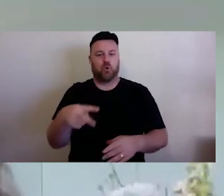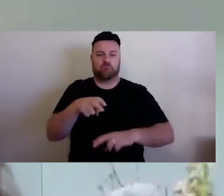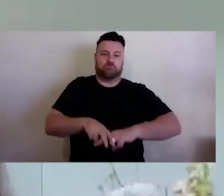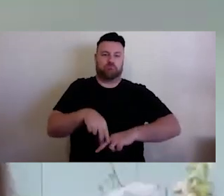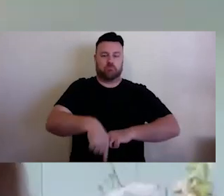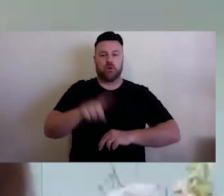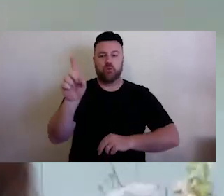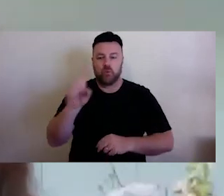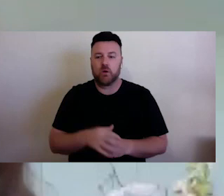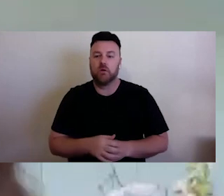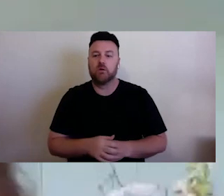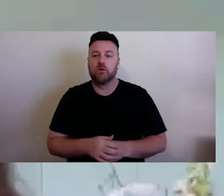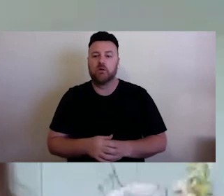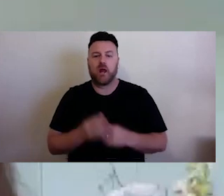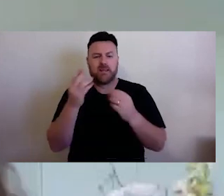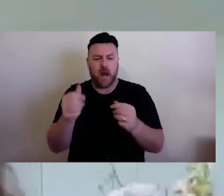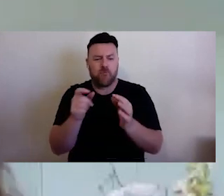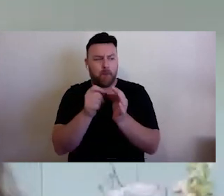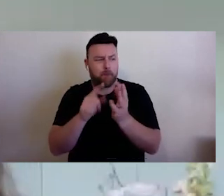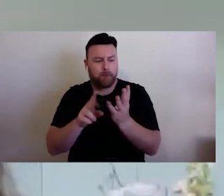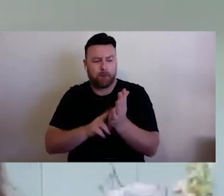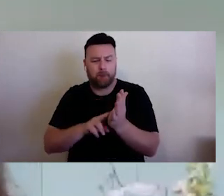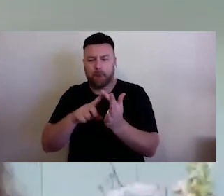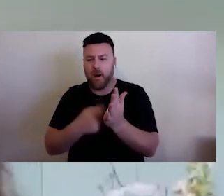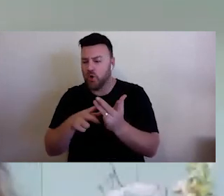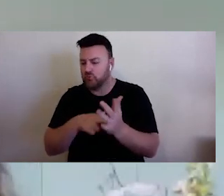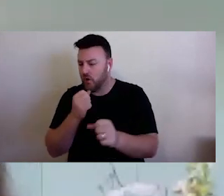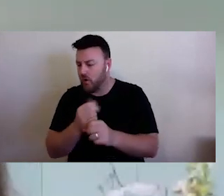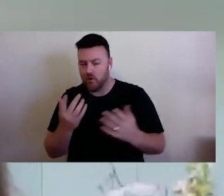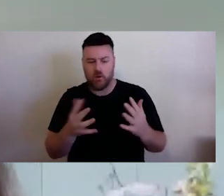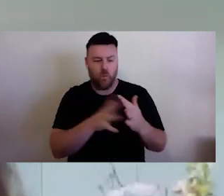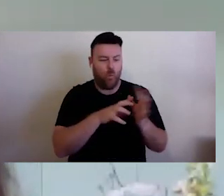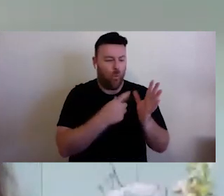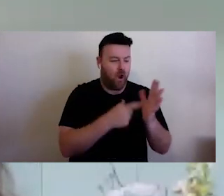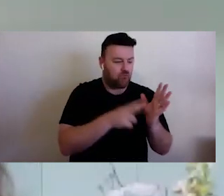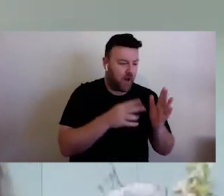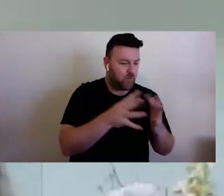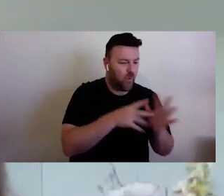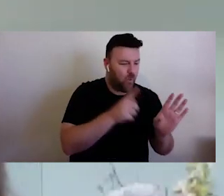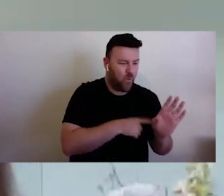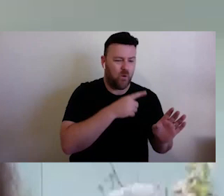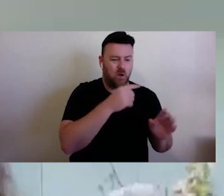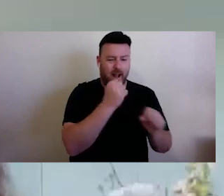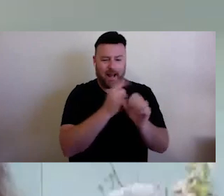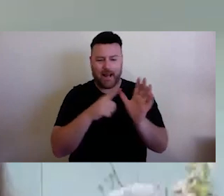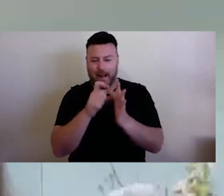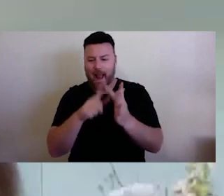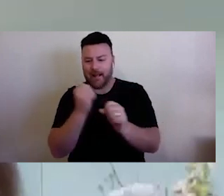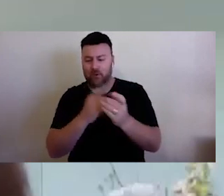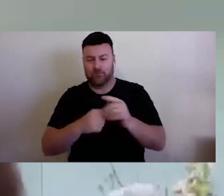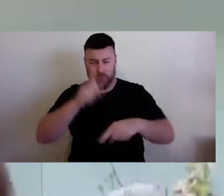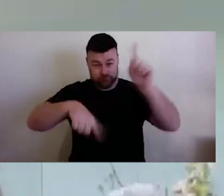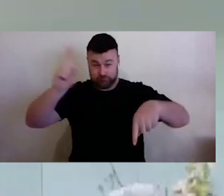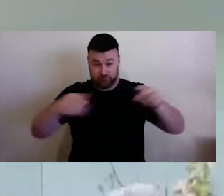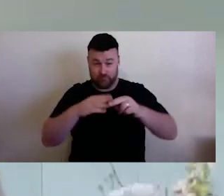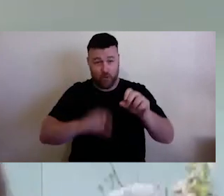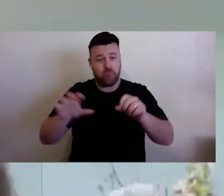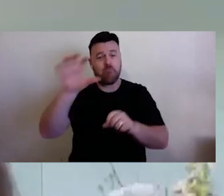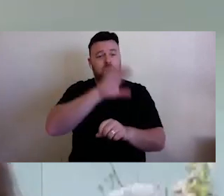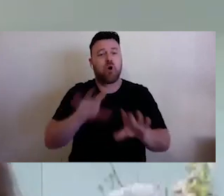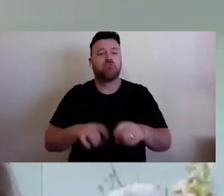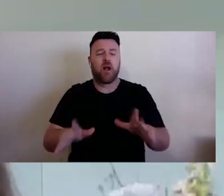people there calling from Gadigal, Boonerwrung, all over Australia.